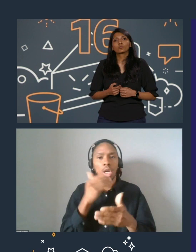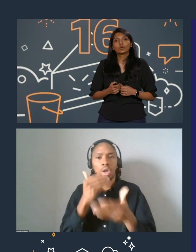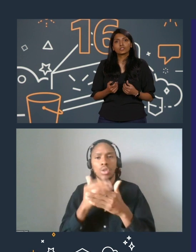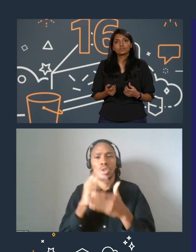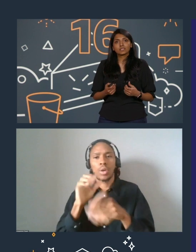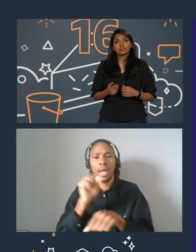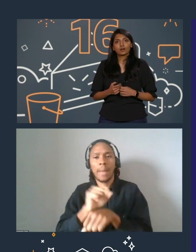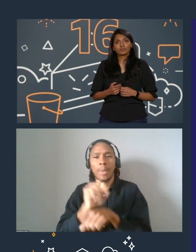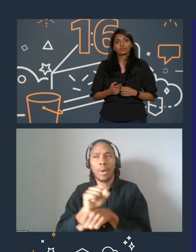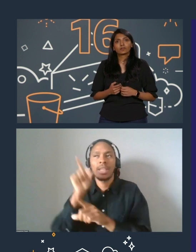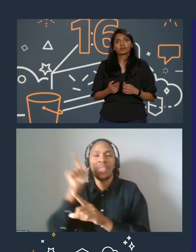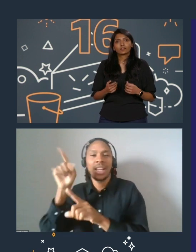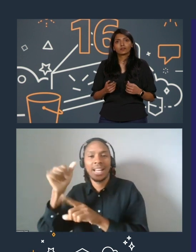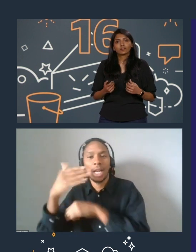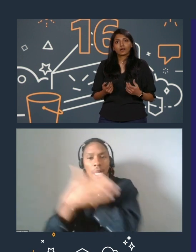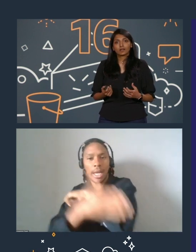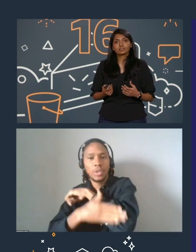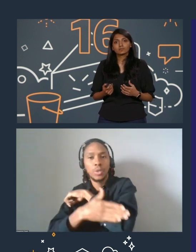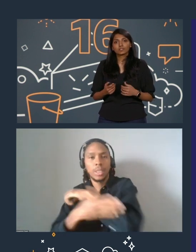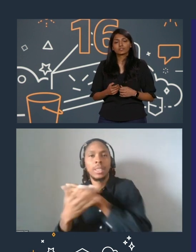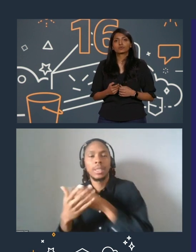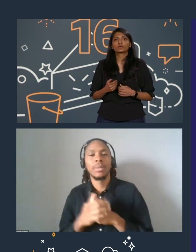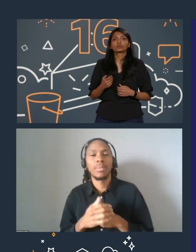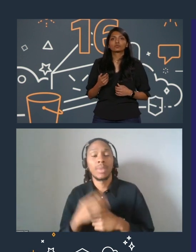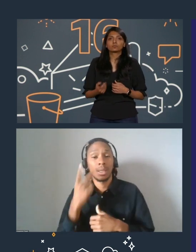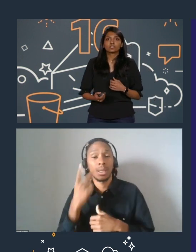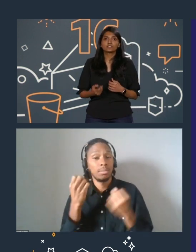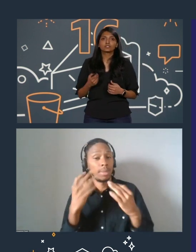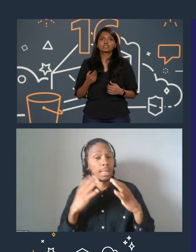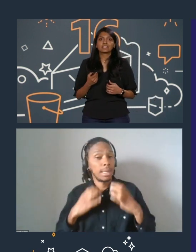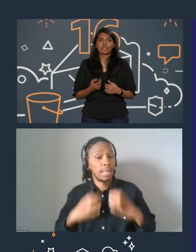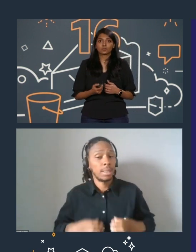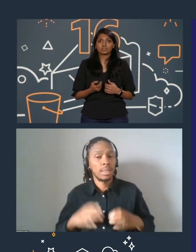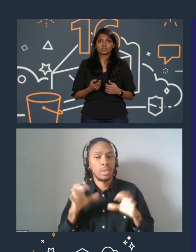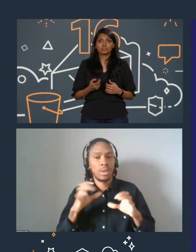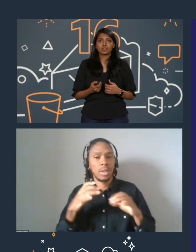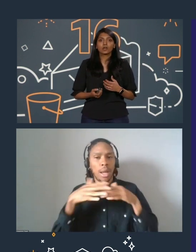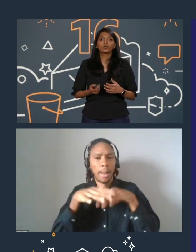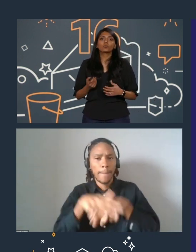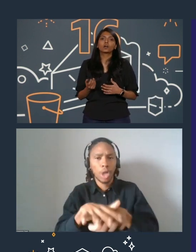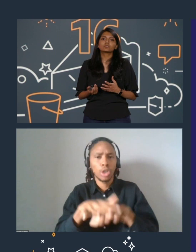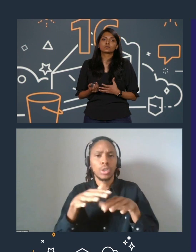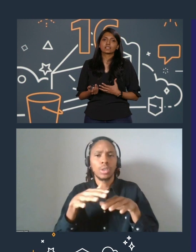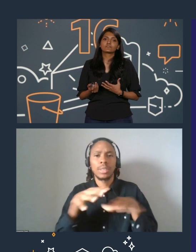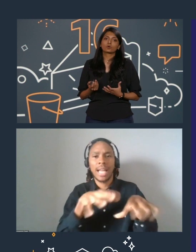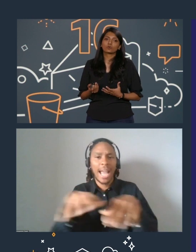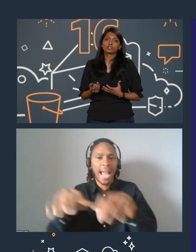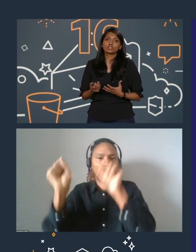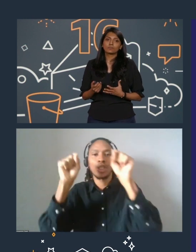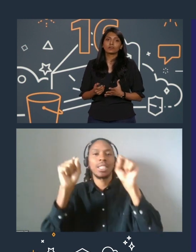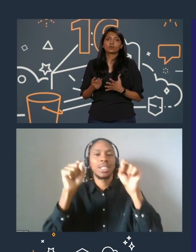We also see a lot of our customers who go through mergers and acquisitions who want to transfer ownership from one